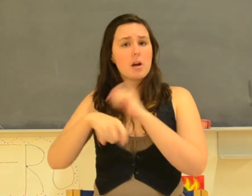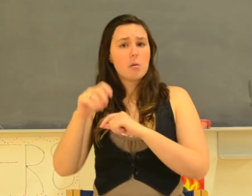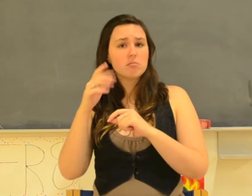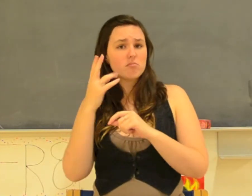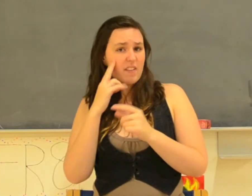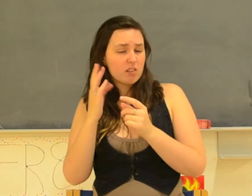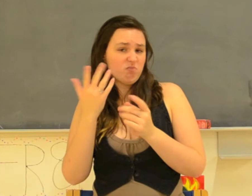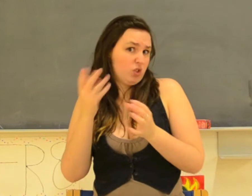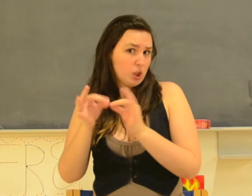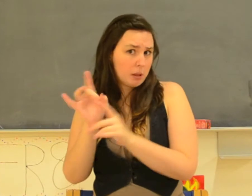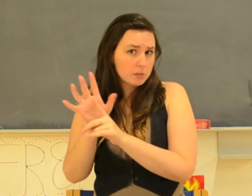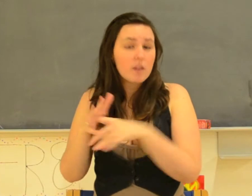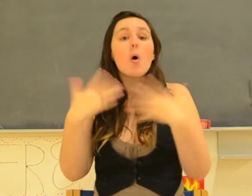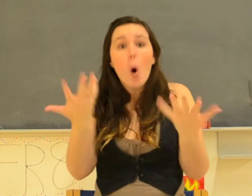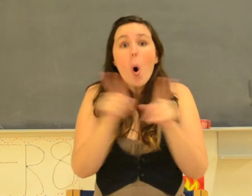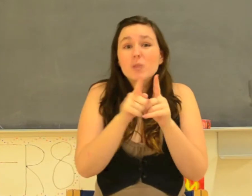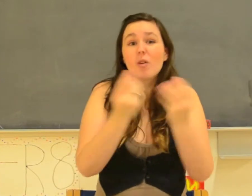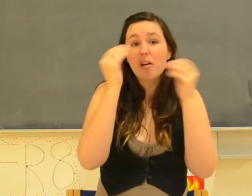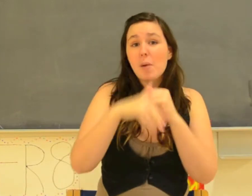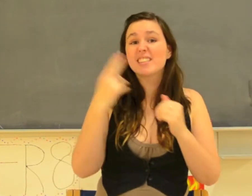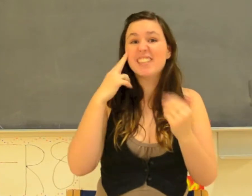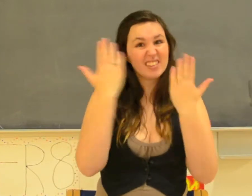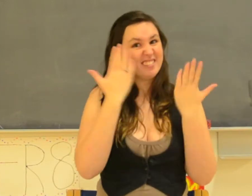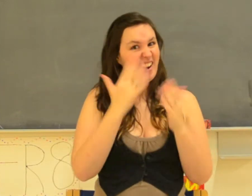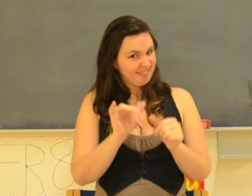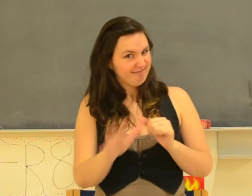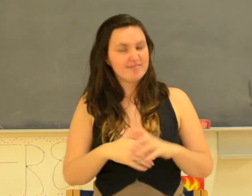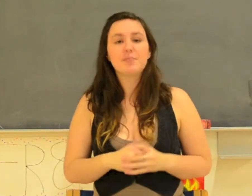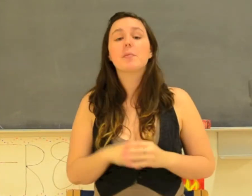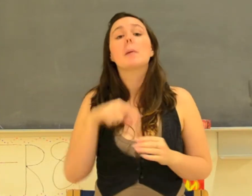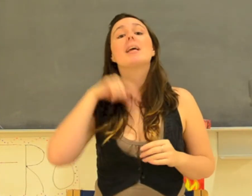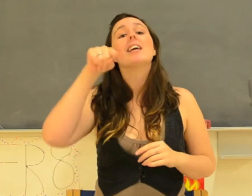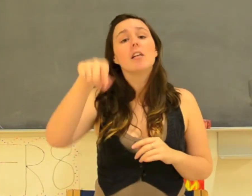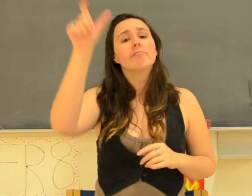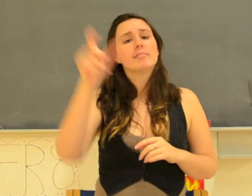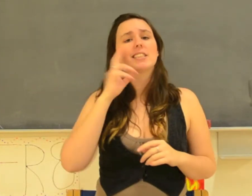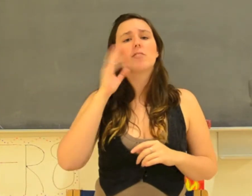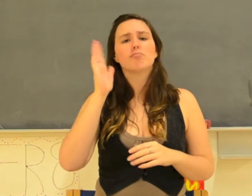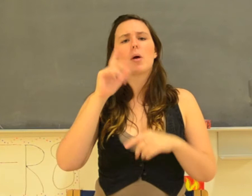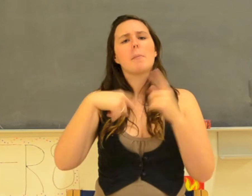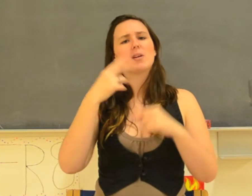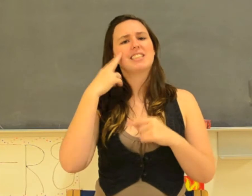Language, to become an interpreter or to study Deaf Studies which is excellent. There was a presentation on